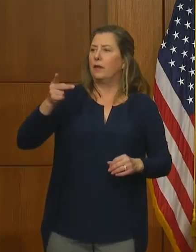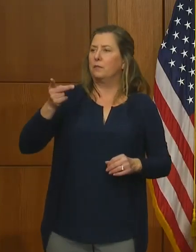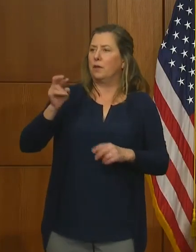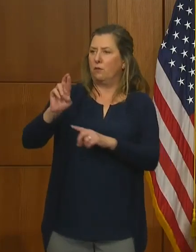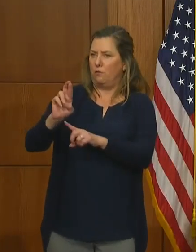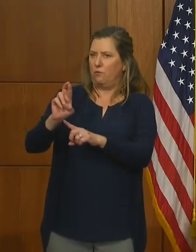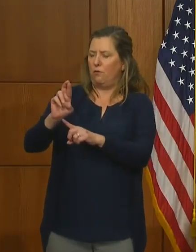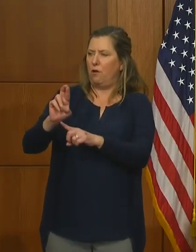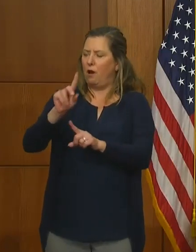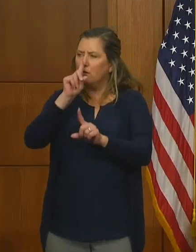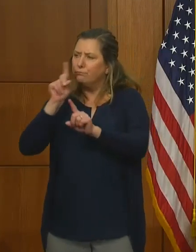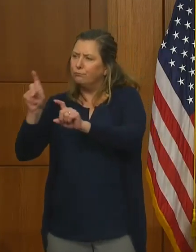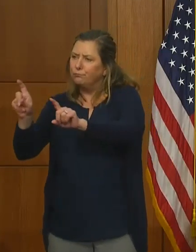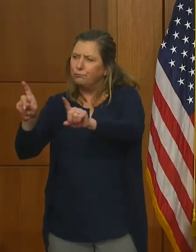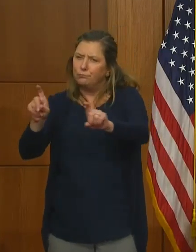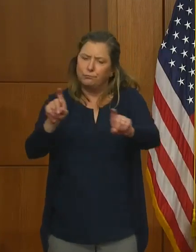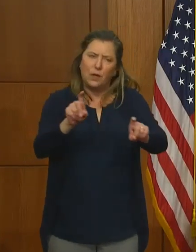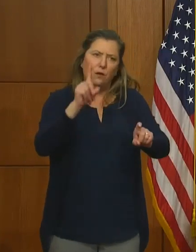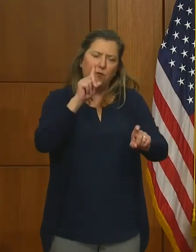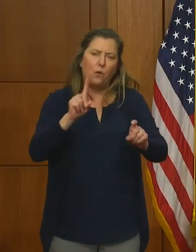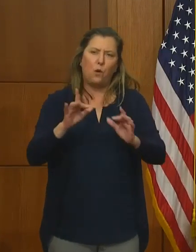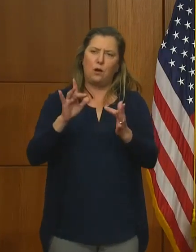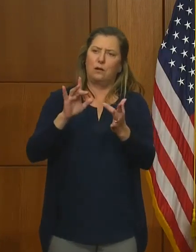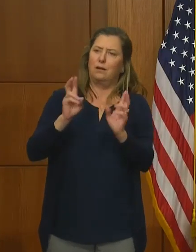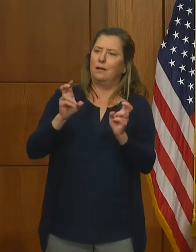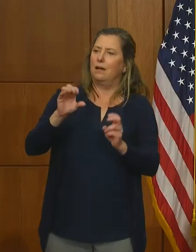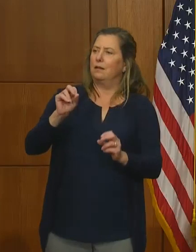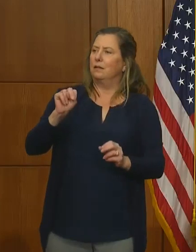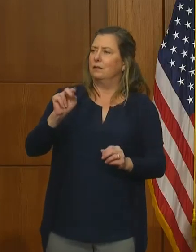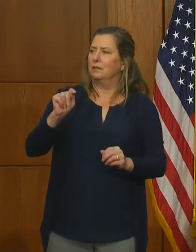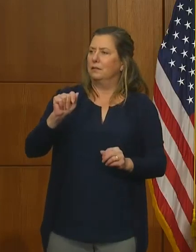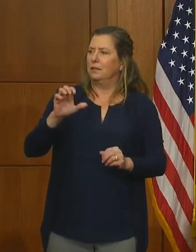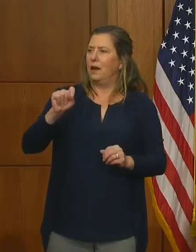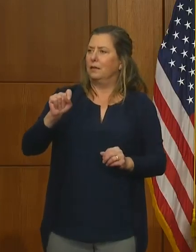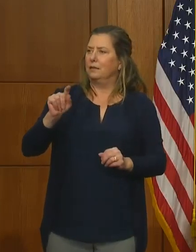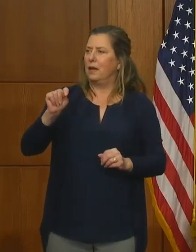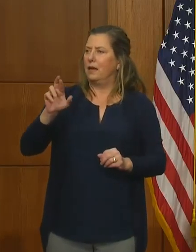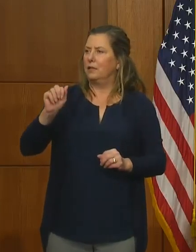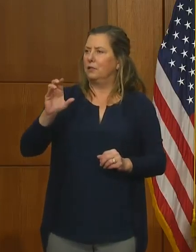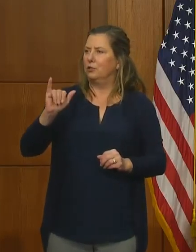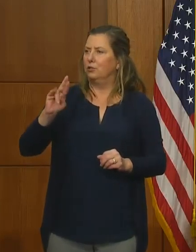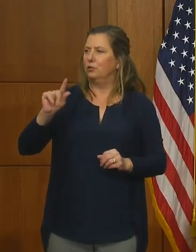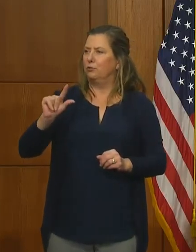NATIONWIDE SURVEY OF CONTACT TRACING CAPACITY IN THE STATE